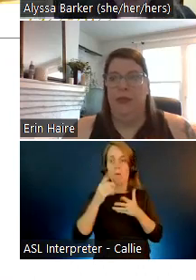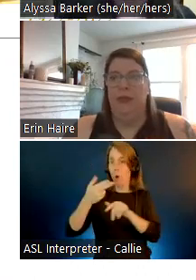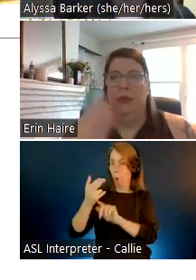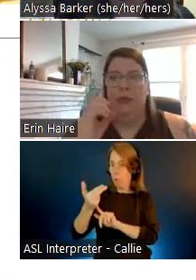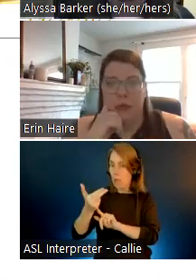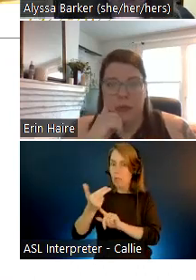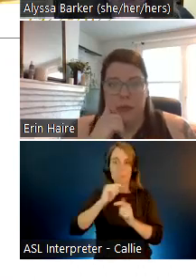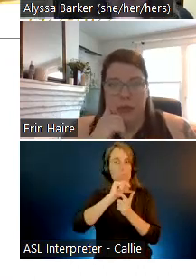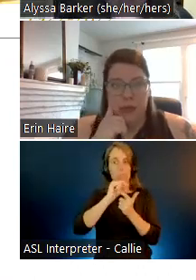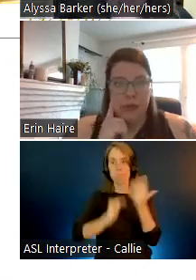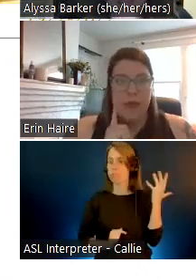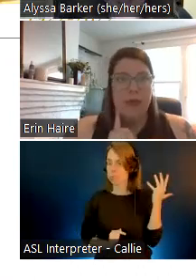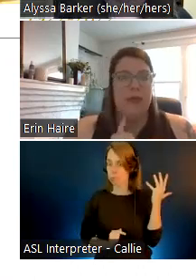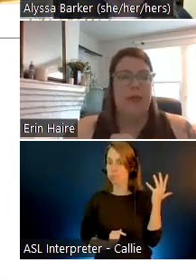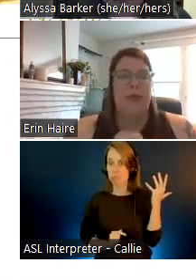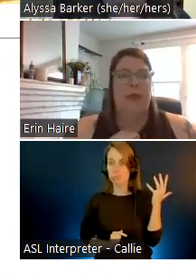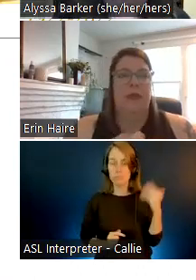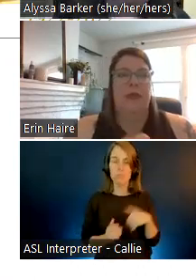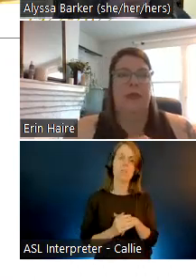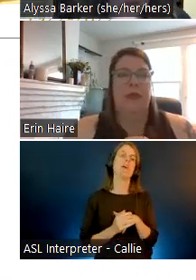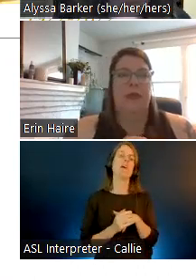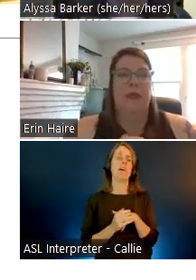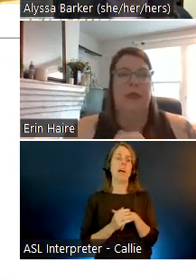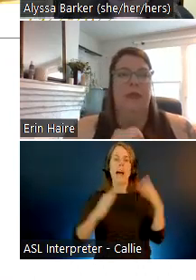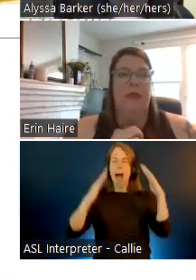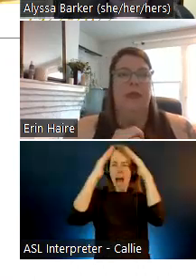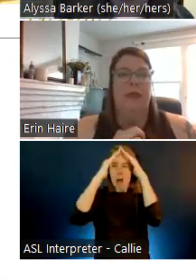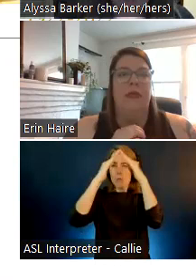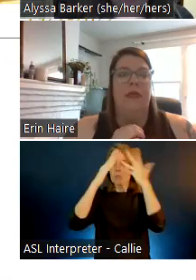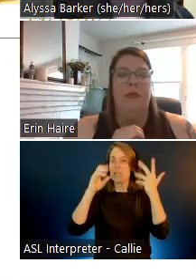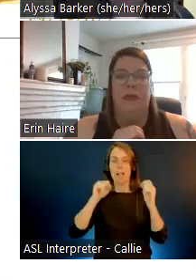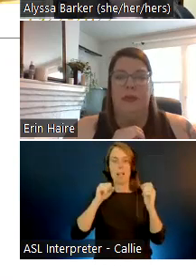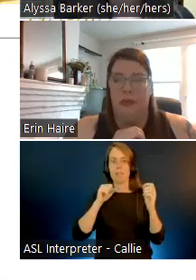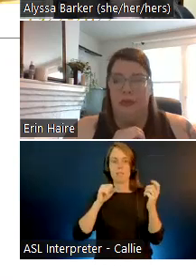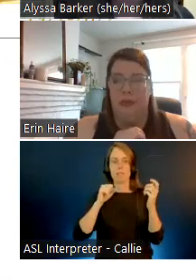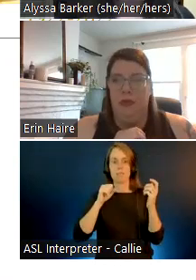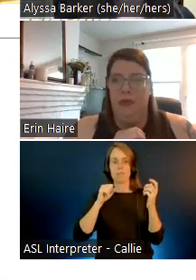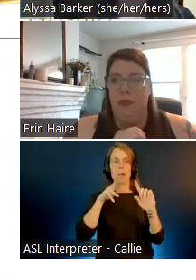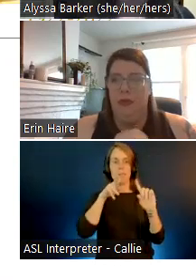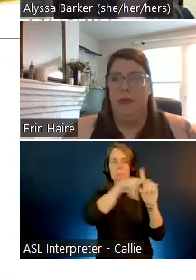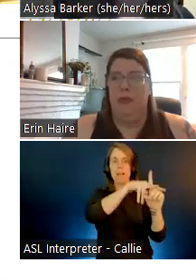law courts have applied that to individuals, companies, associations, property management,